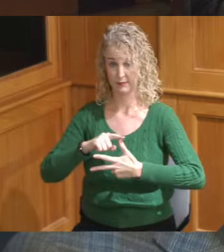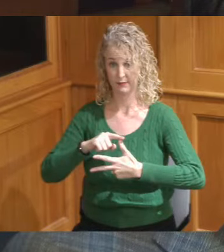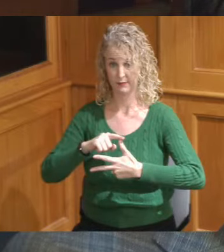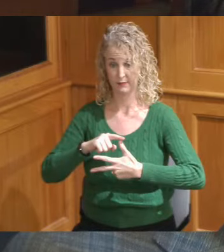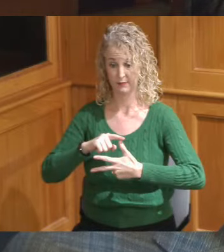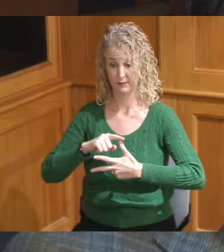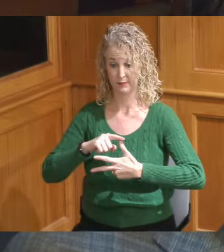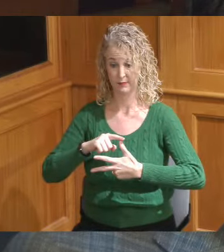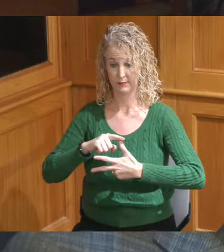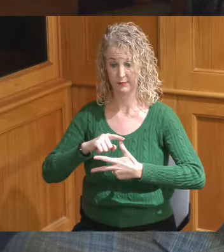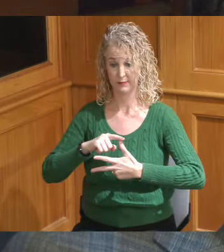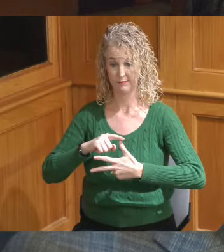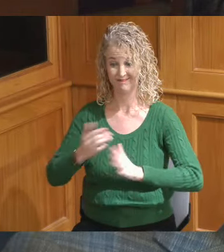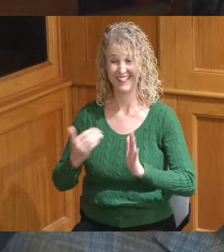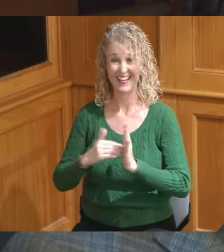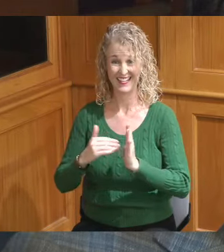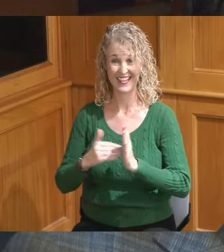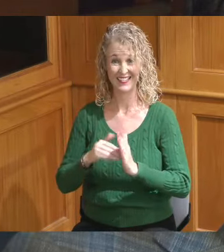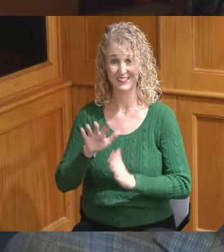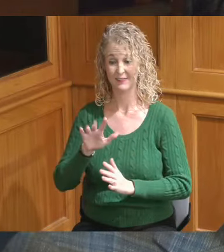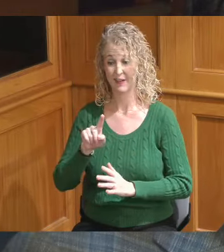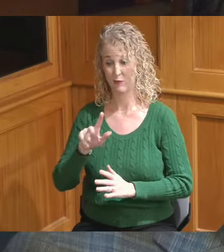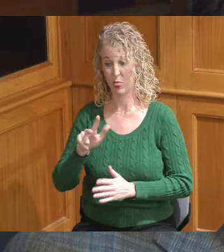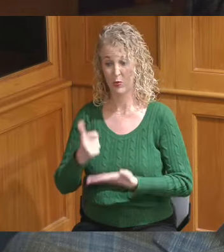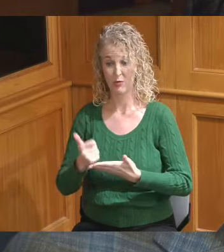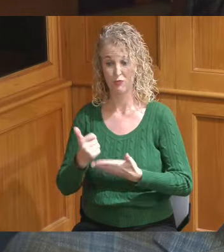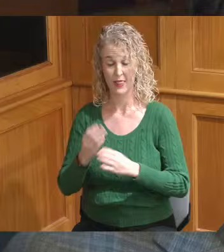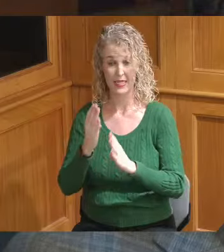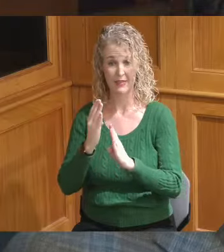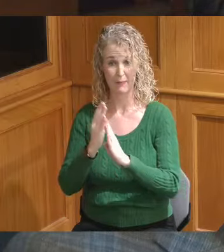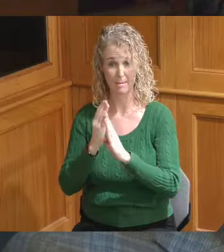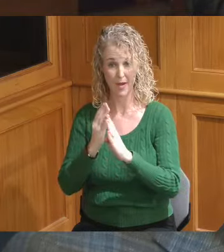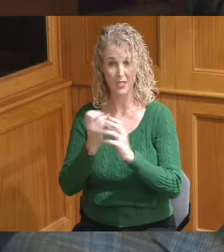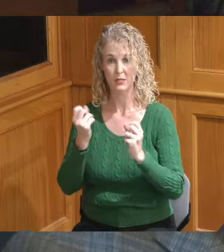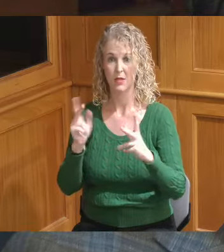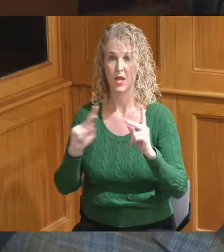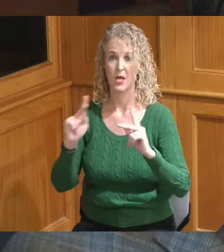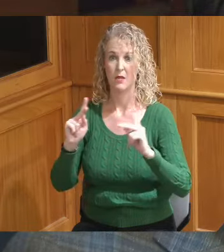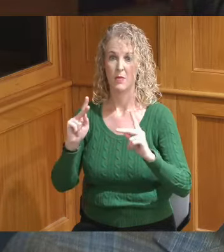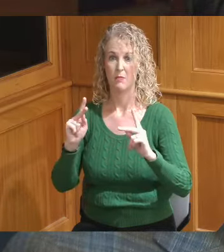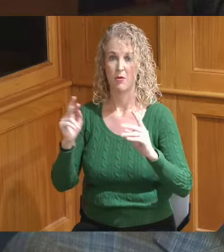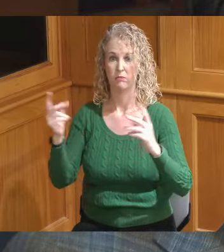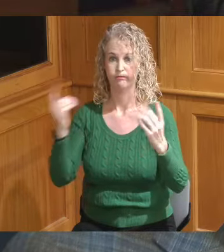that I see when I go out to the 513Relief bus. a lot of people that we run into. Number one,